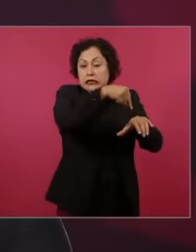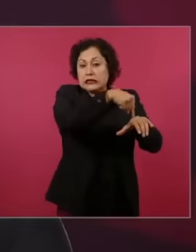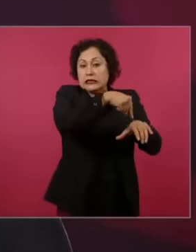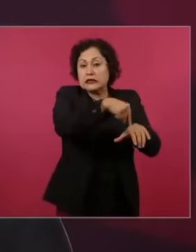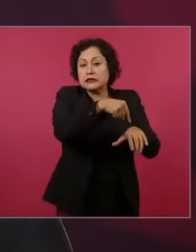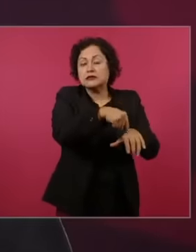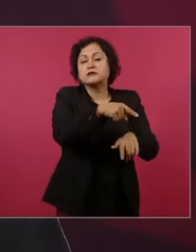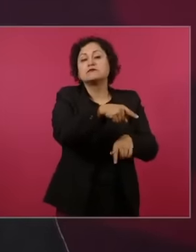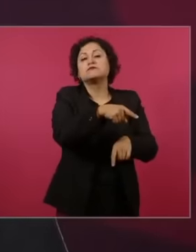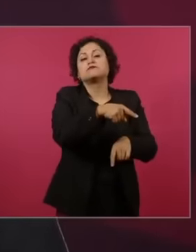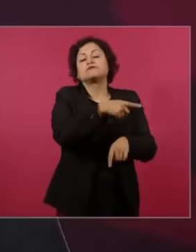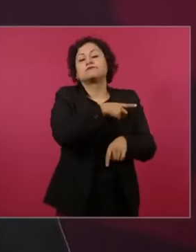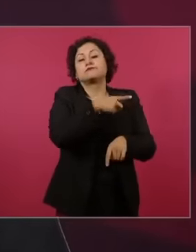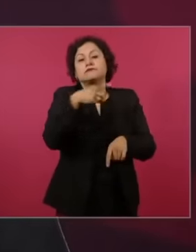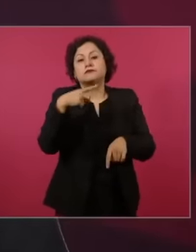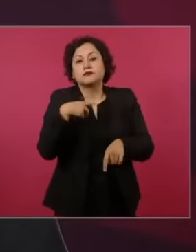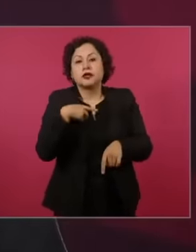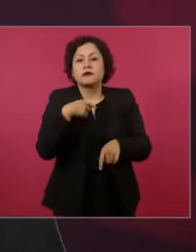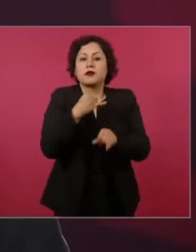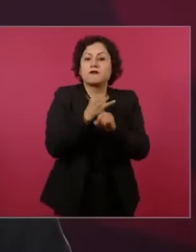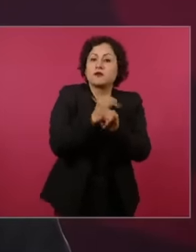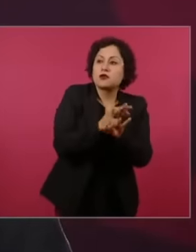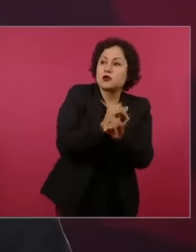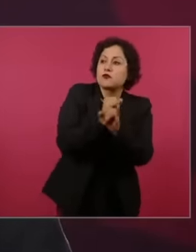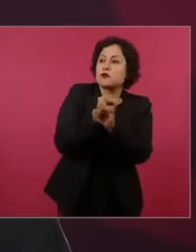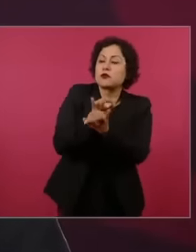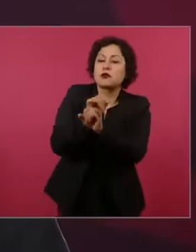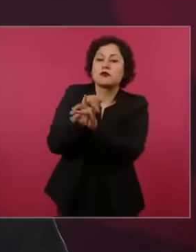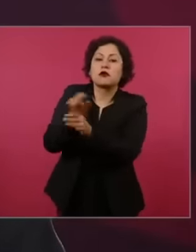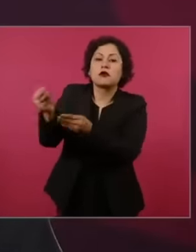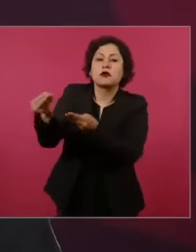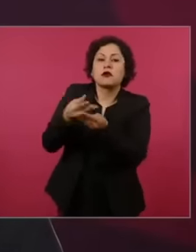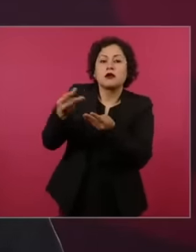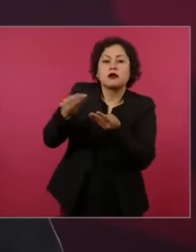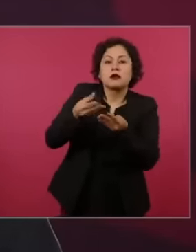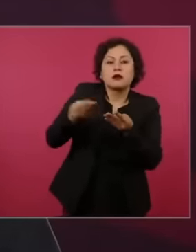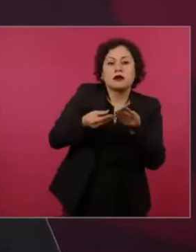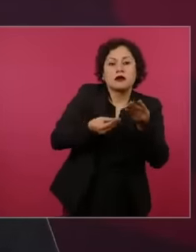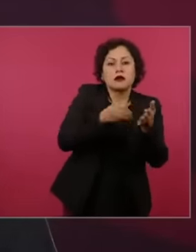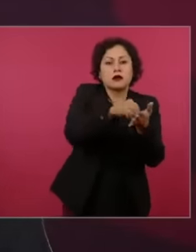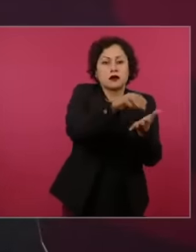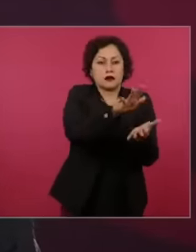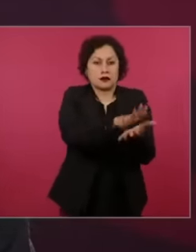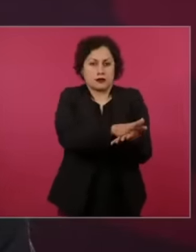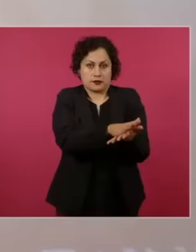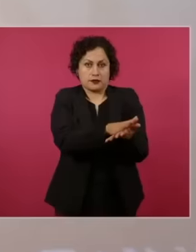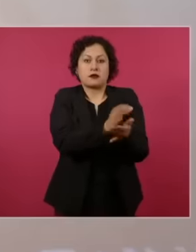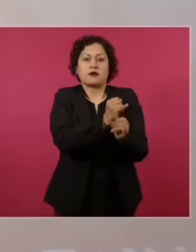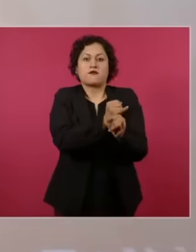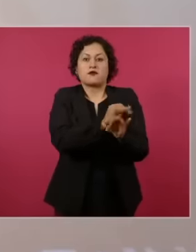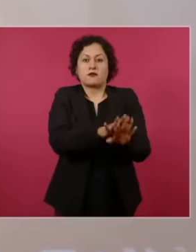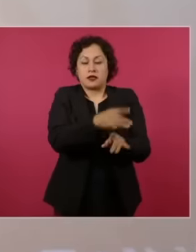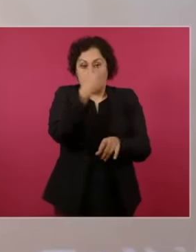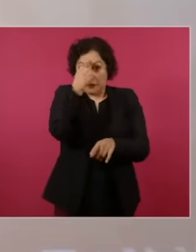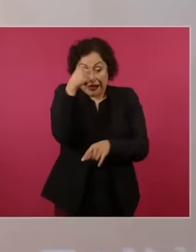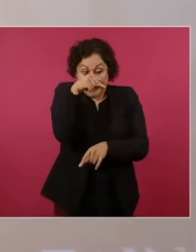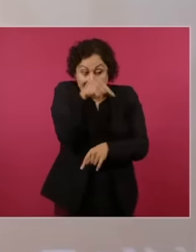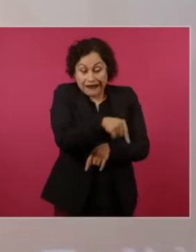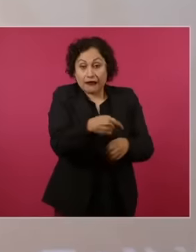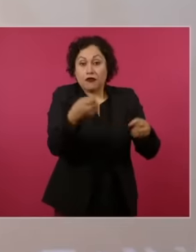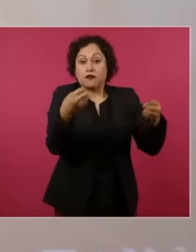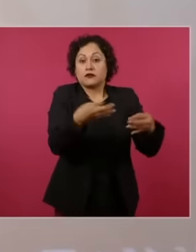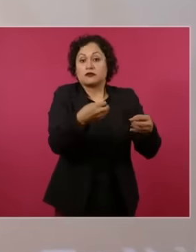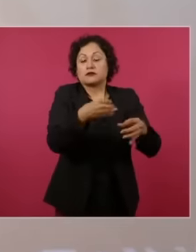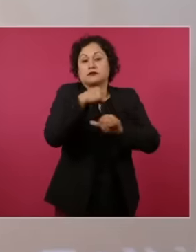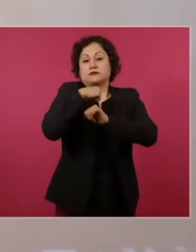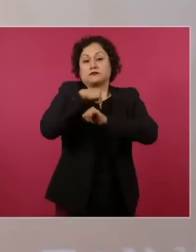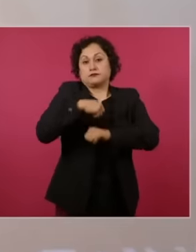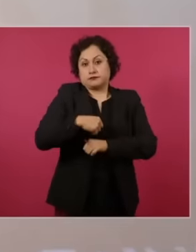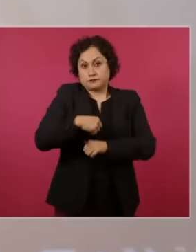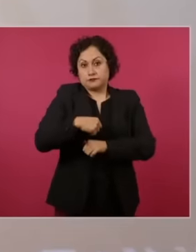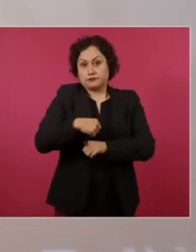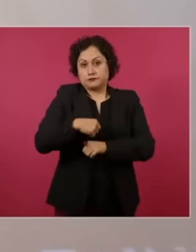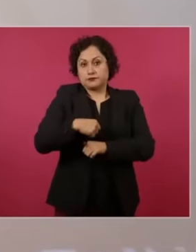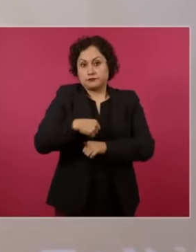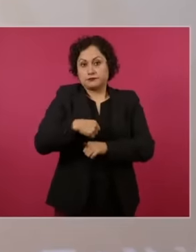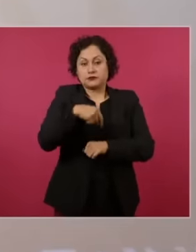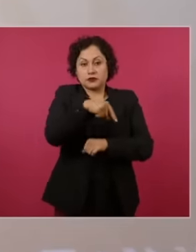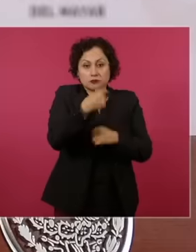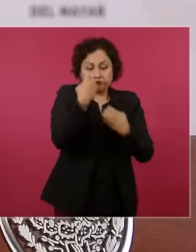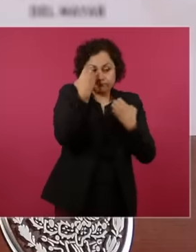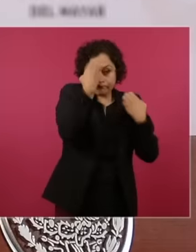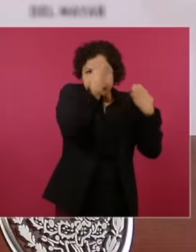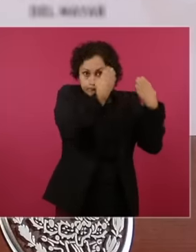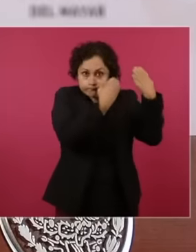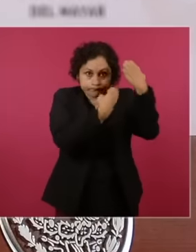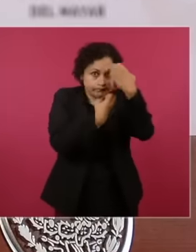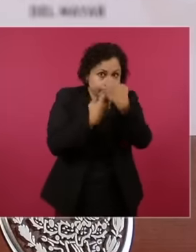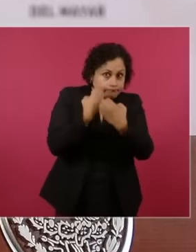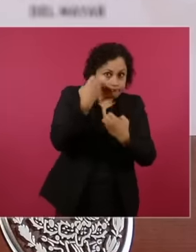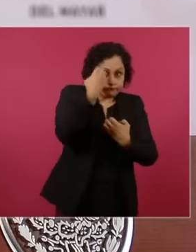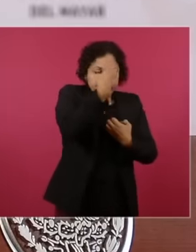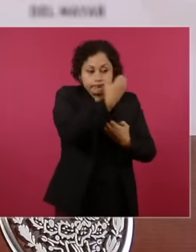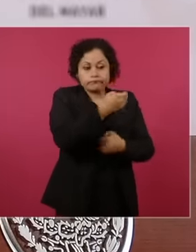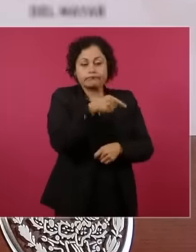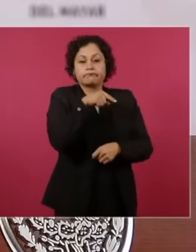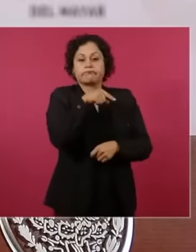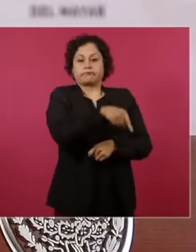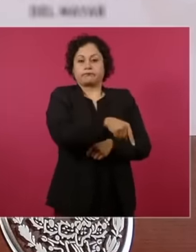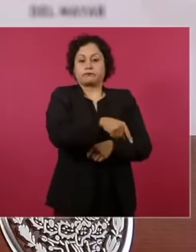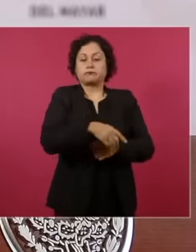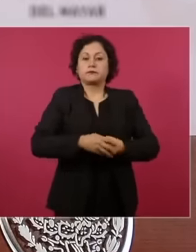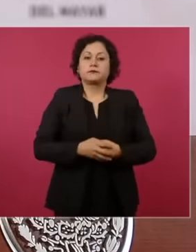notices that are produced daily are for the wif exclusively for the so